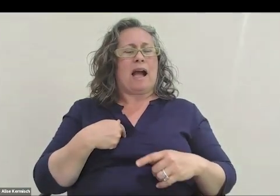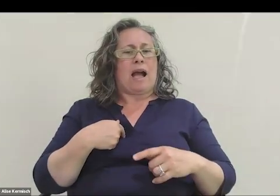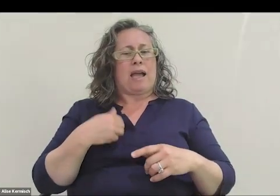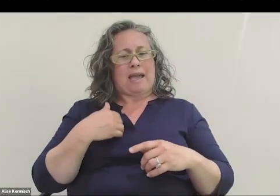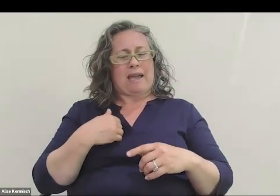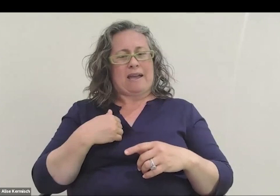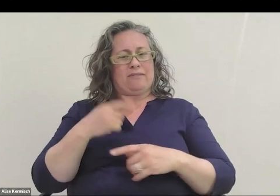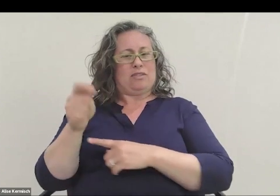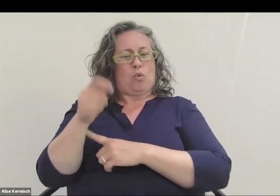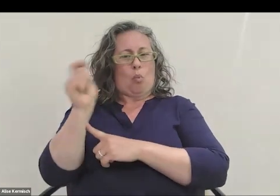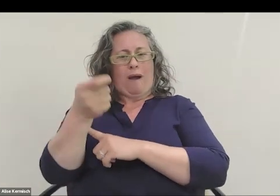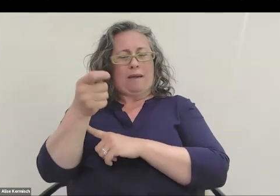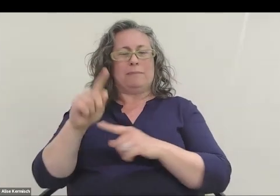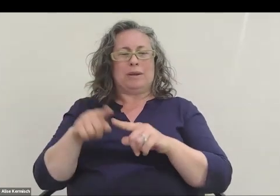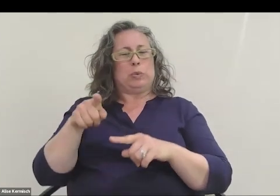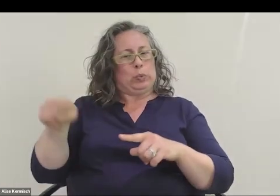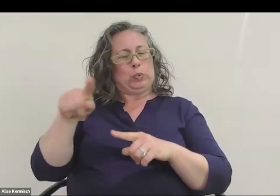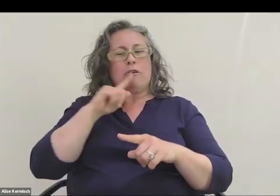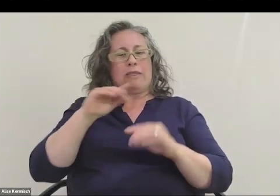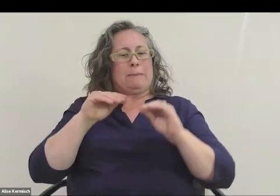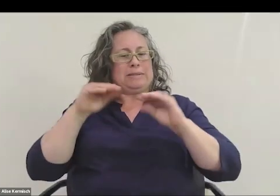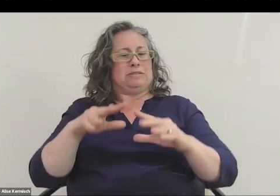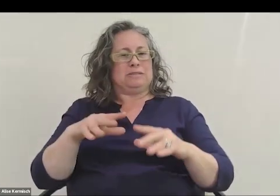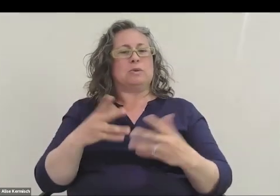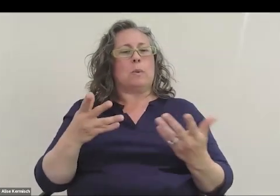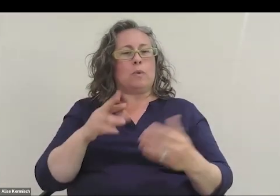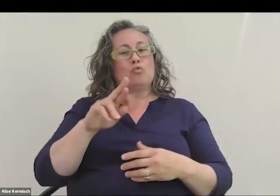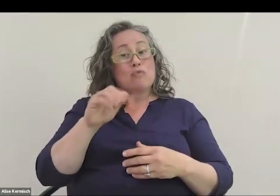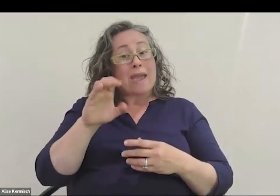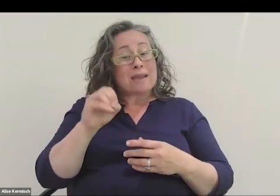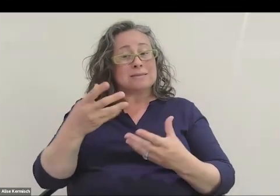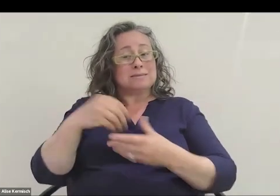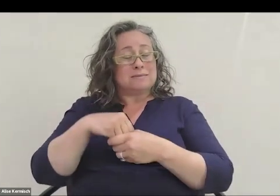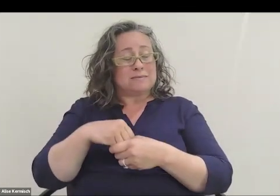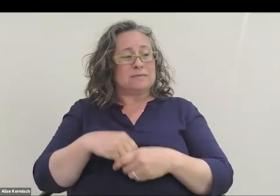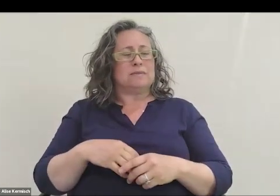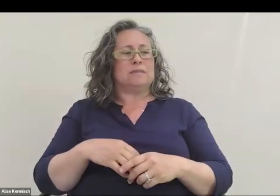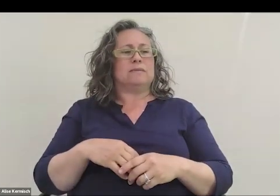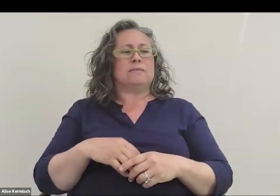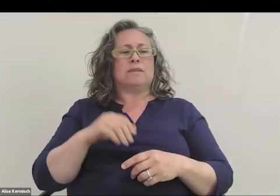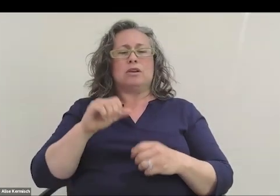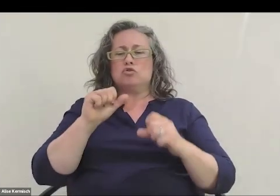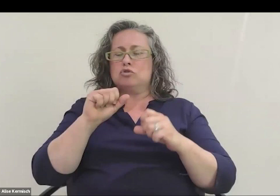These ways in which bodies get read, race plays a role in them, social position, what you're wearing,